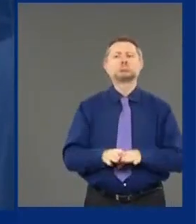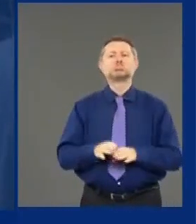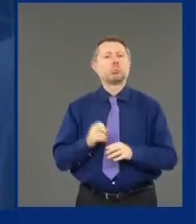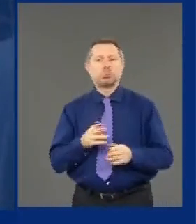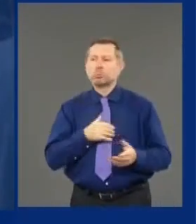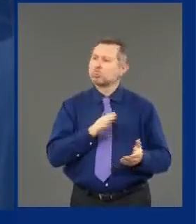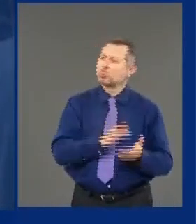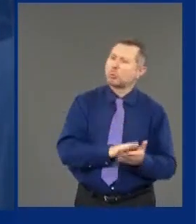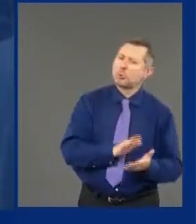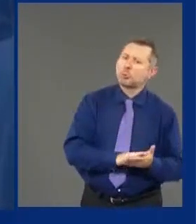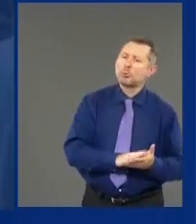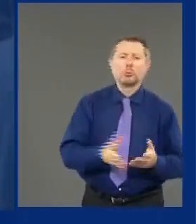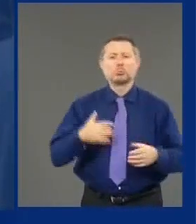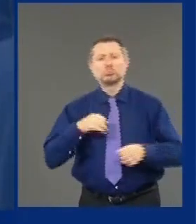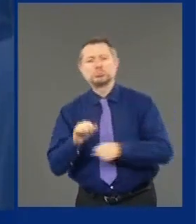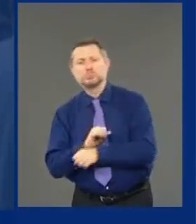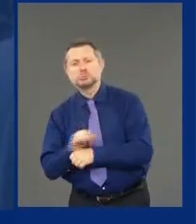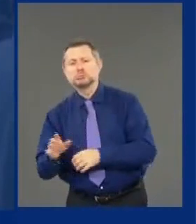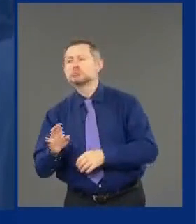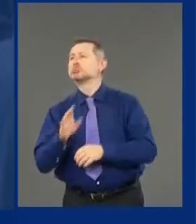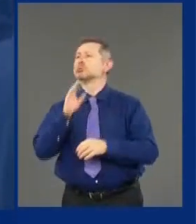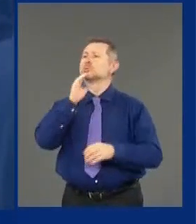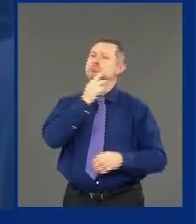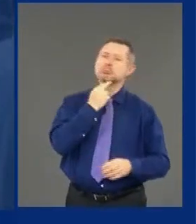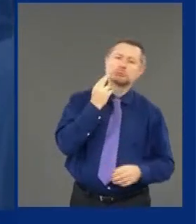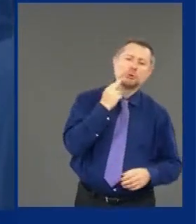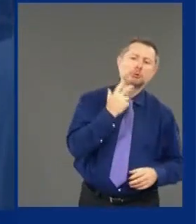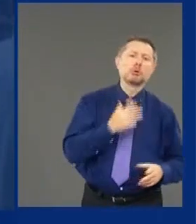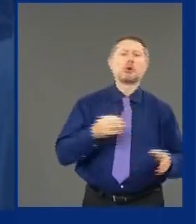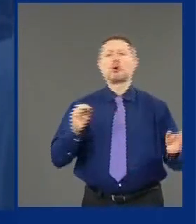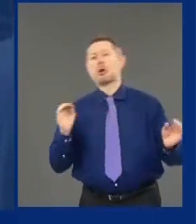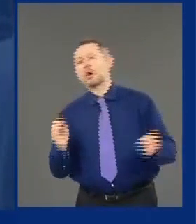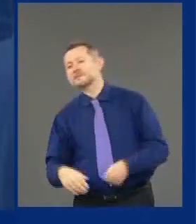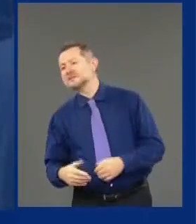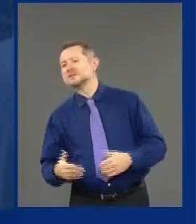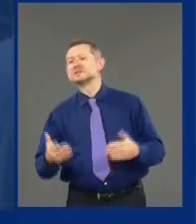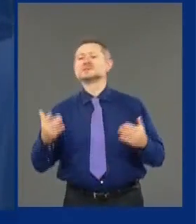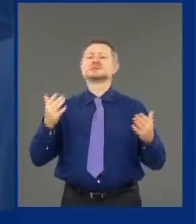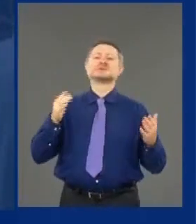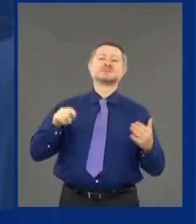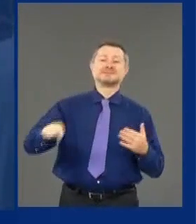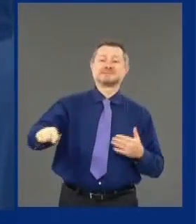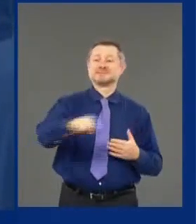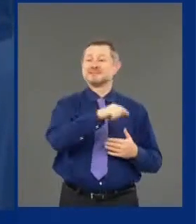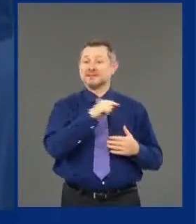GOVERNMENTS DON'T HAVE ANY LEGAL AUTHORITY TO DETERMINE OPENING,